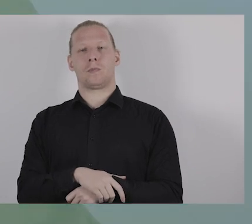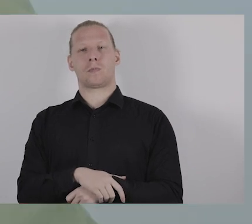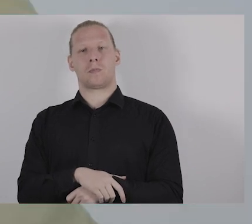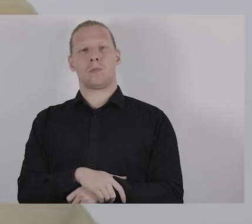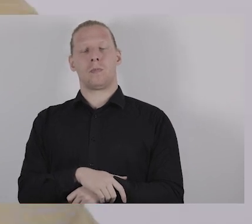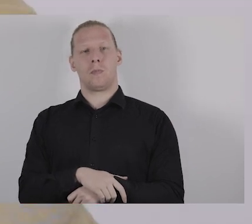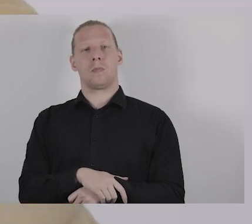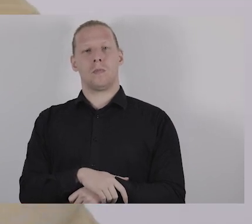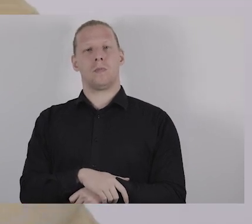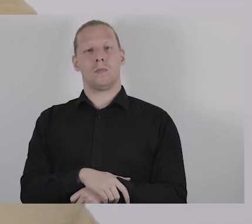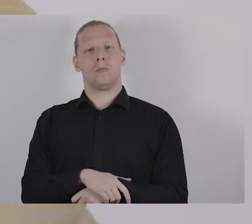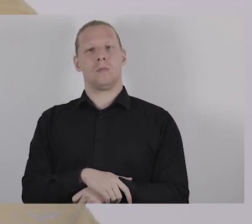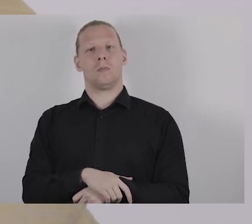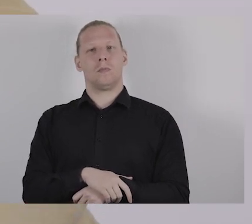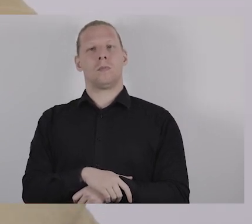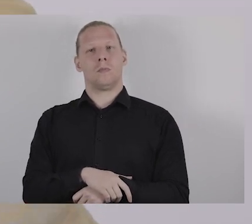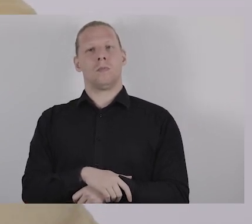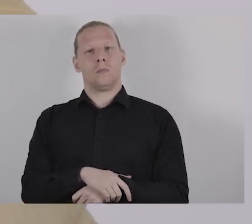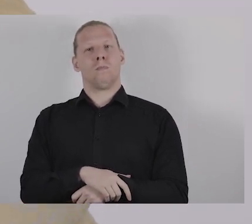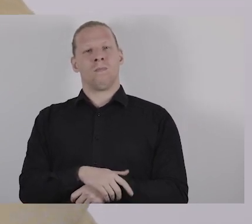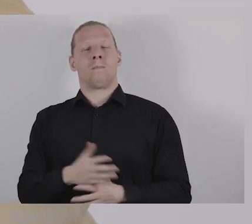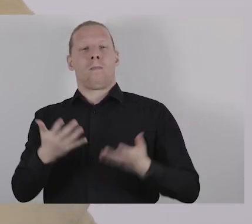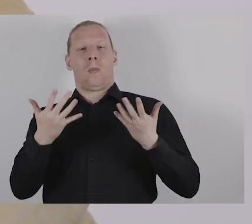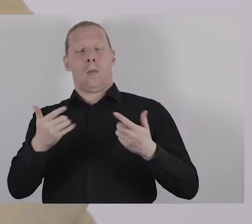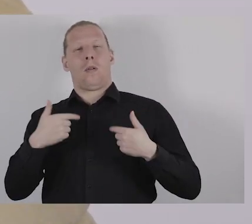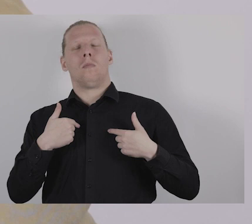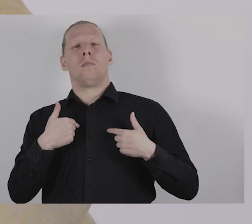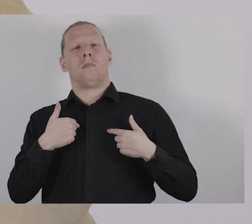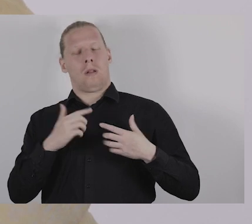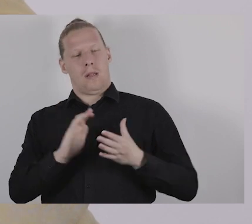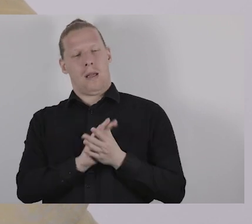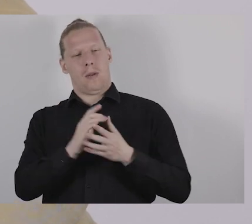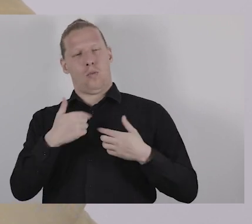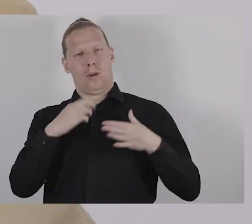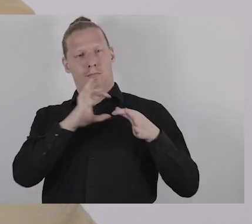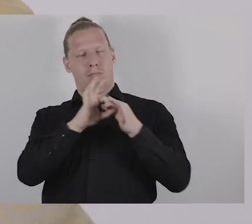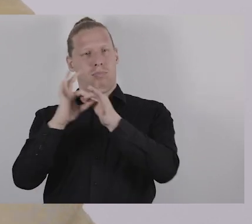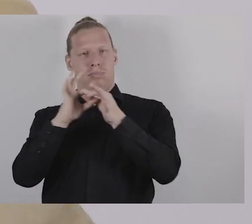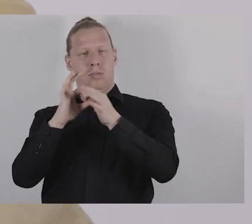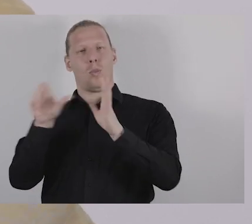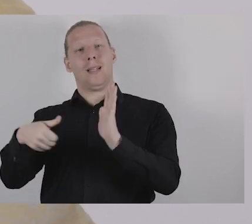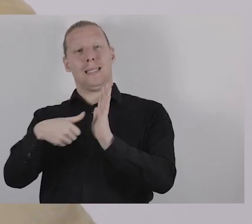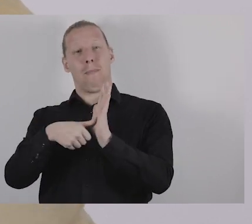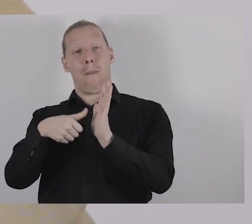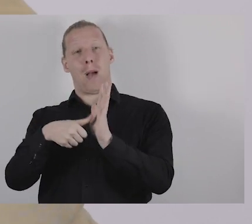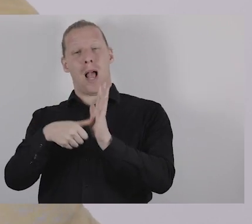IN TE REO MĀORI: I'm happy now with the work we do with Te Papa